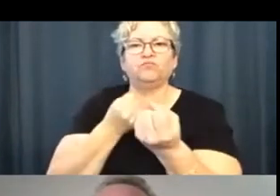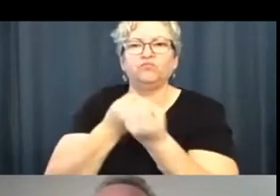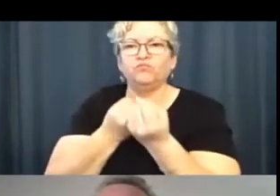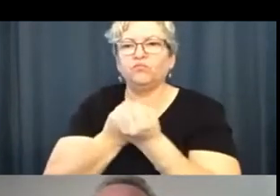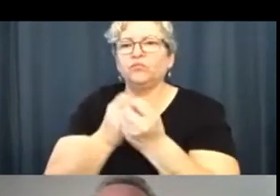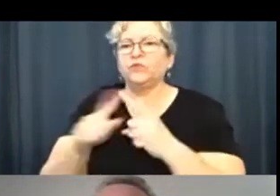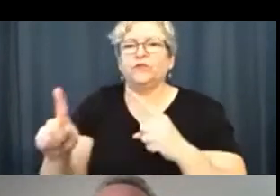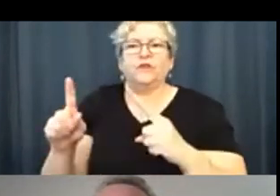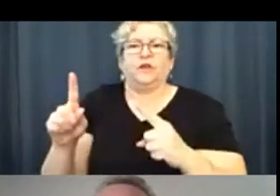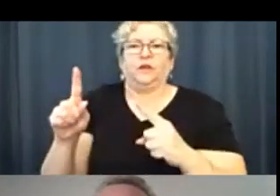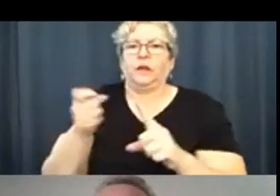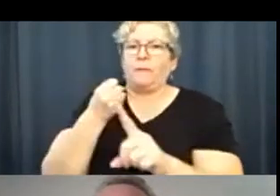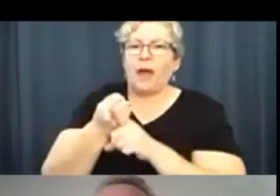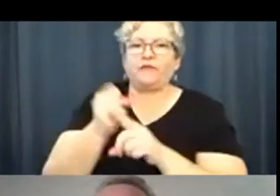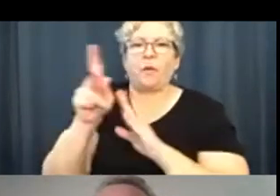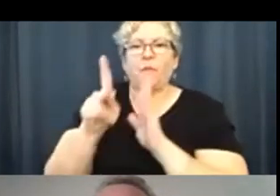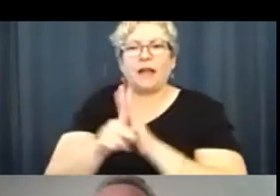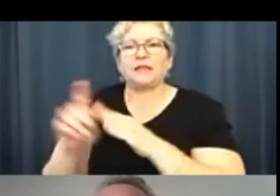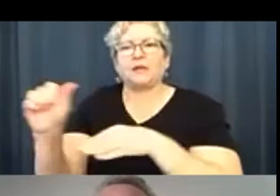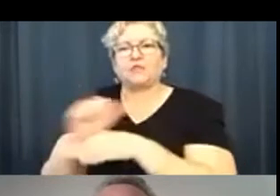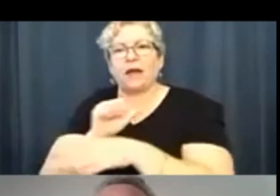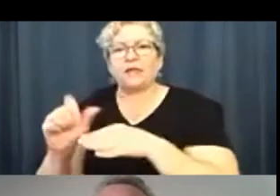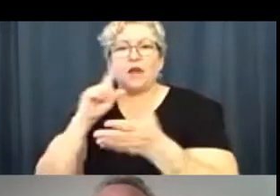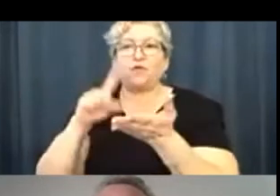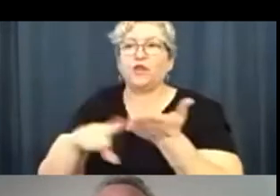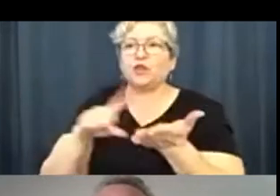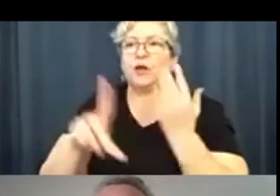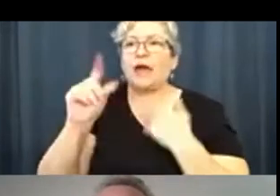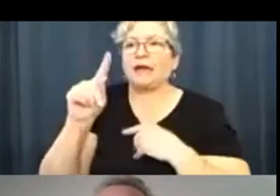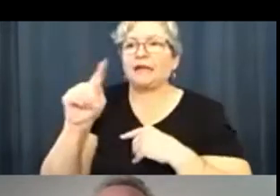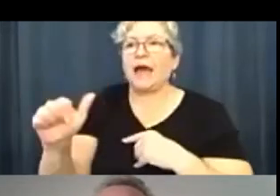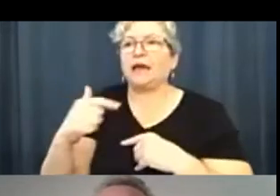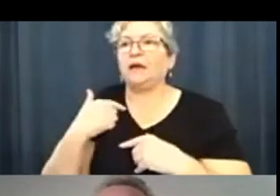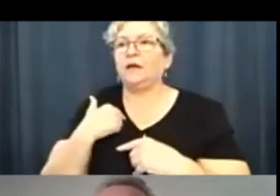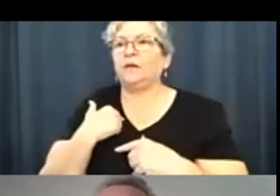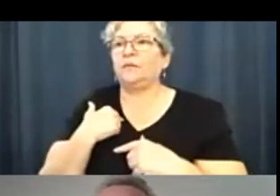using research and data. And part of our mission has been to establish this consulting practice